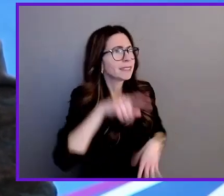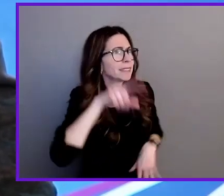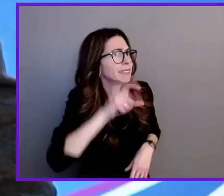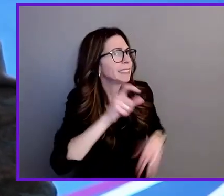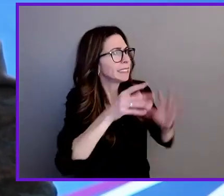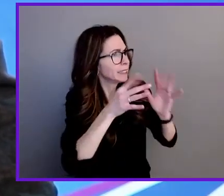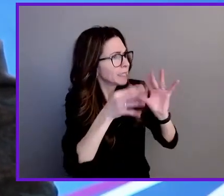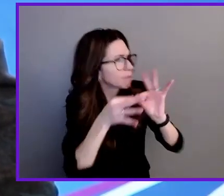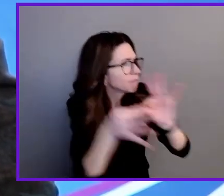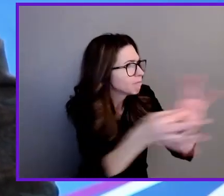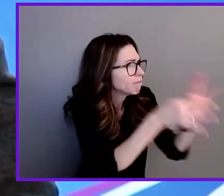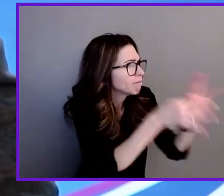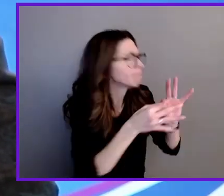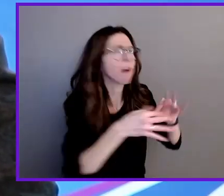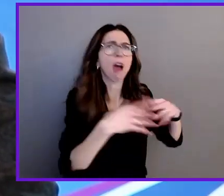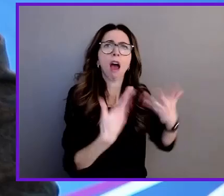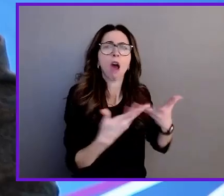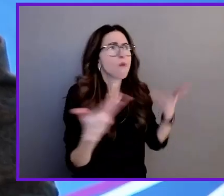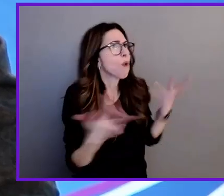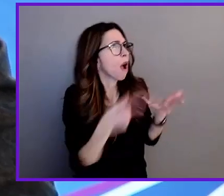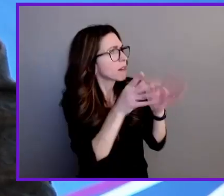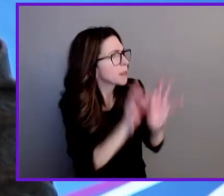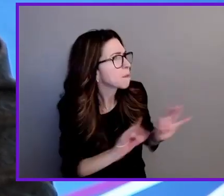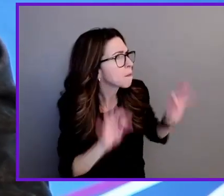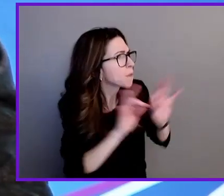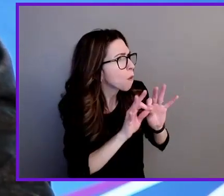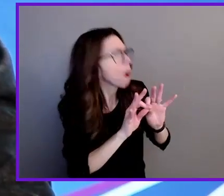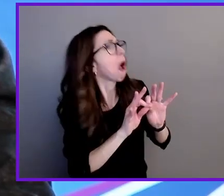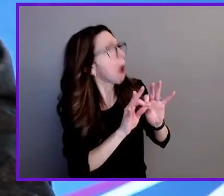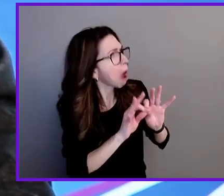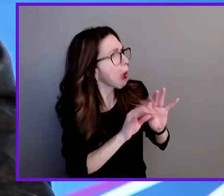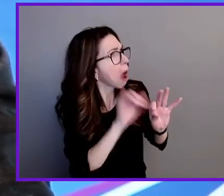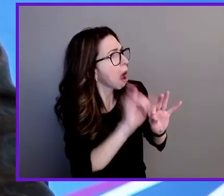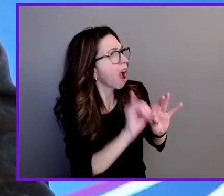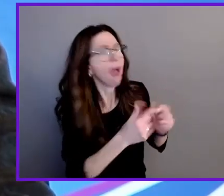for collaboration. I was thrilled, am thrilled with the two